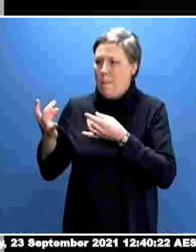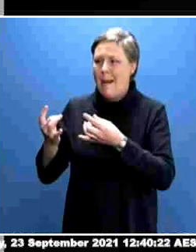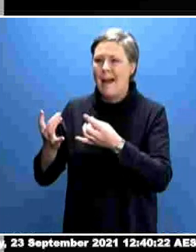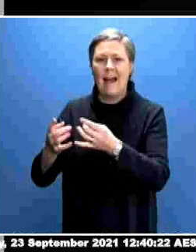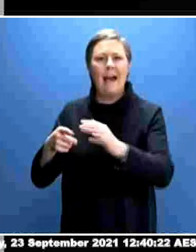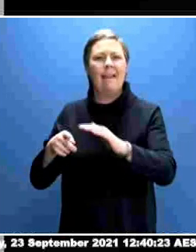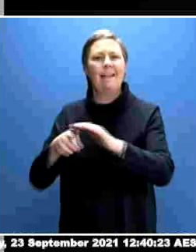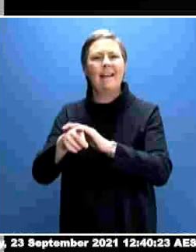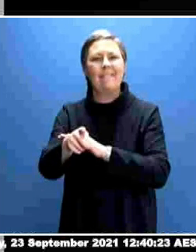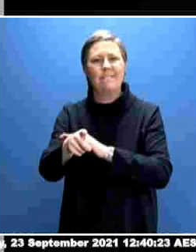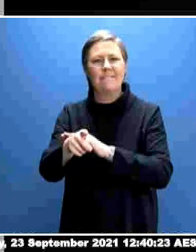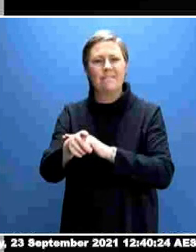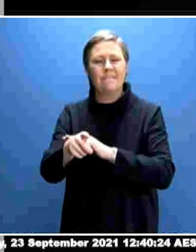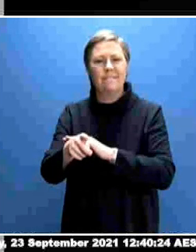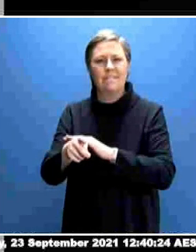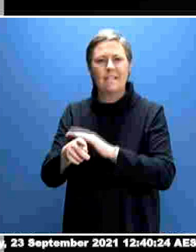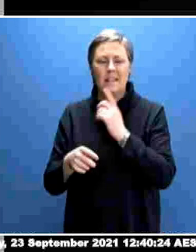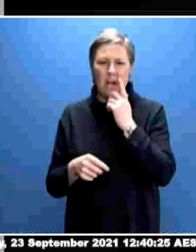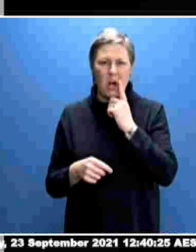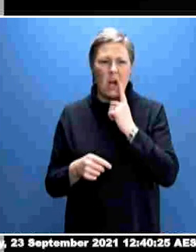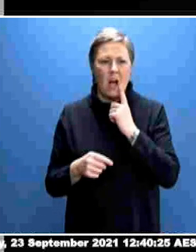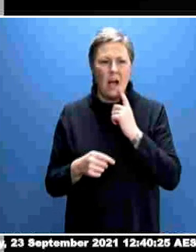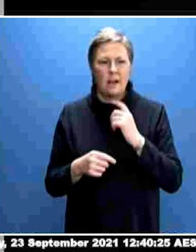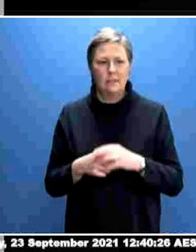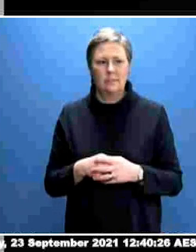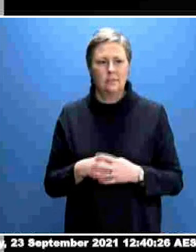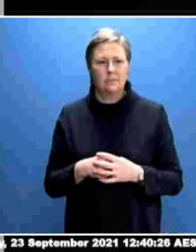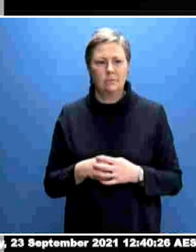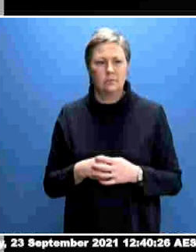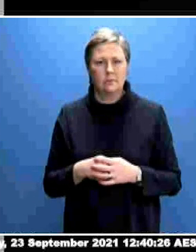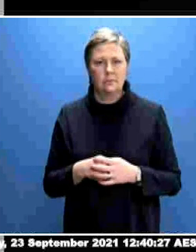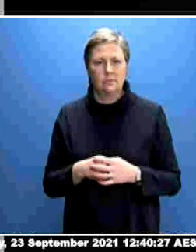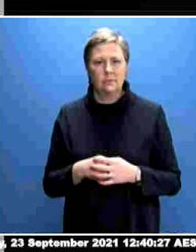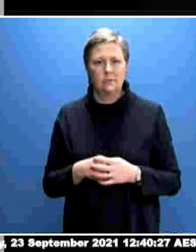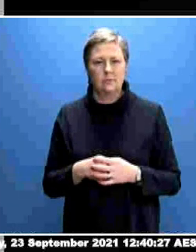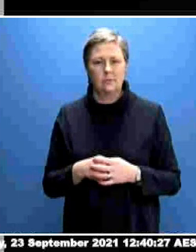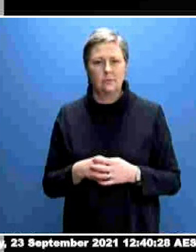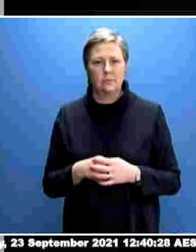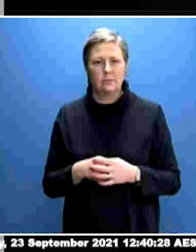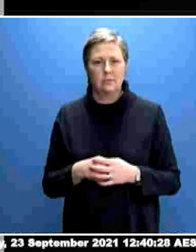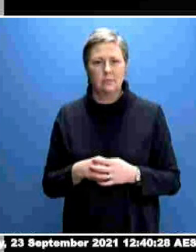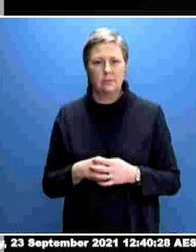I don't think I've advocated at all for a young person going into such a facility